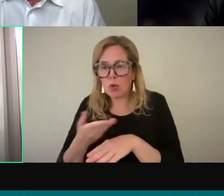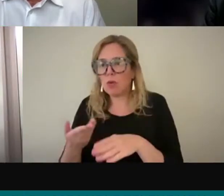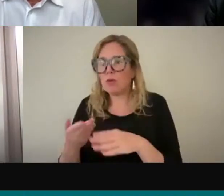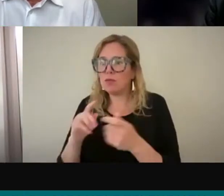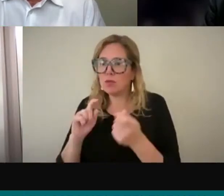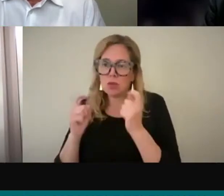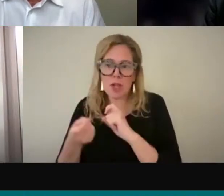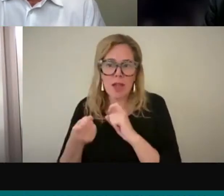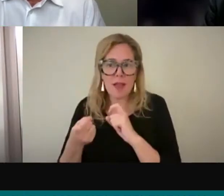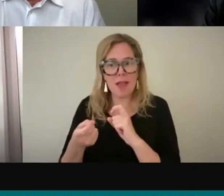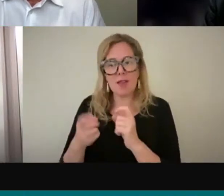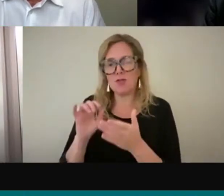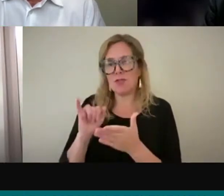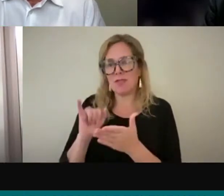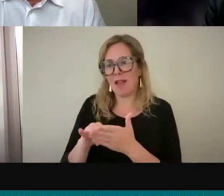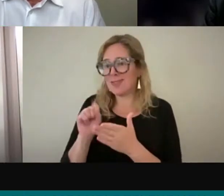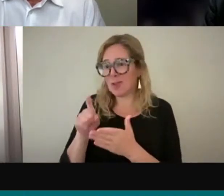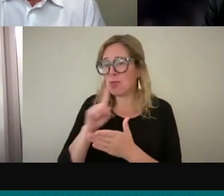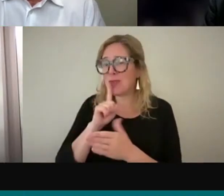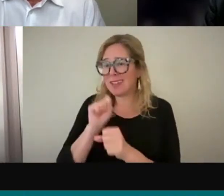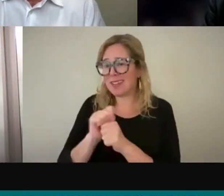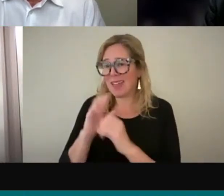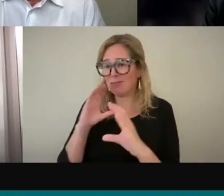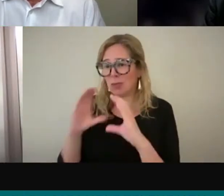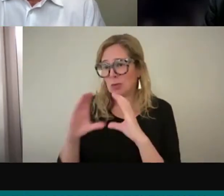Christopher Sharp: Thank you for the specific recommendations Rajiv.